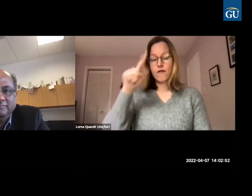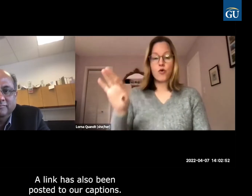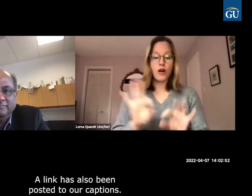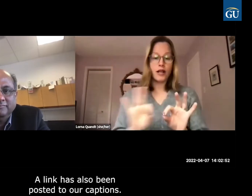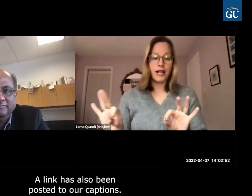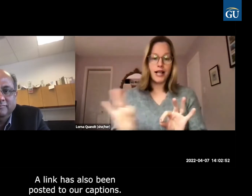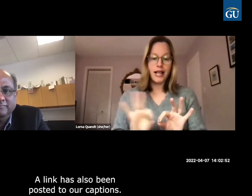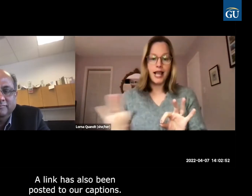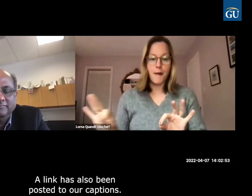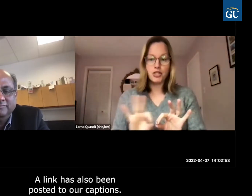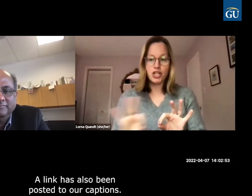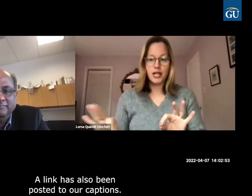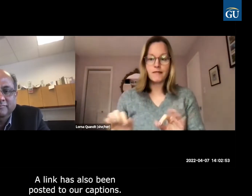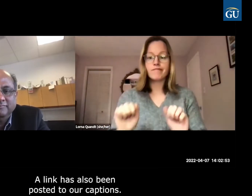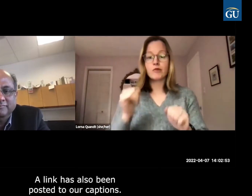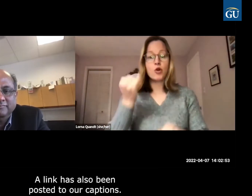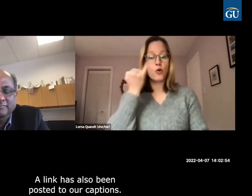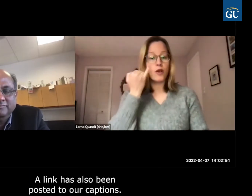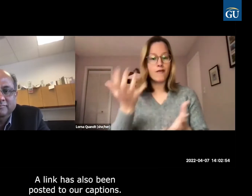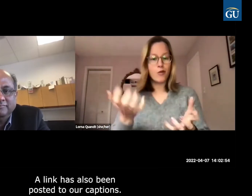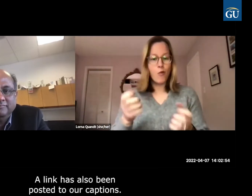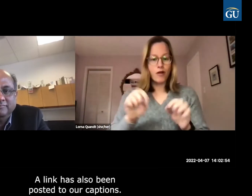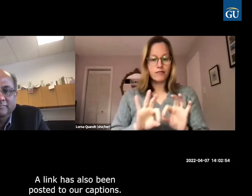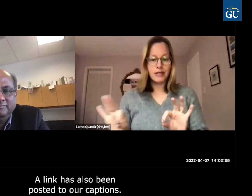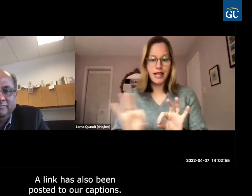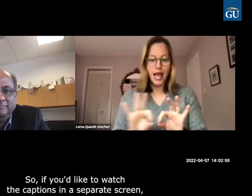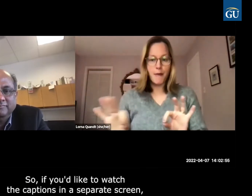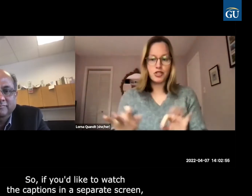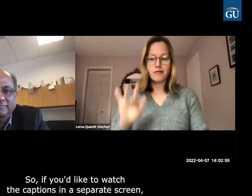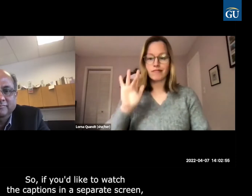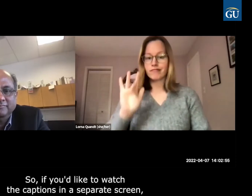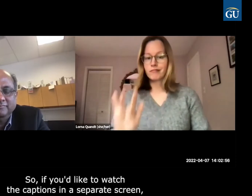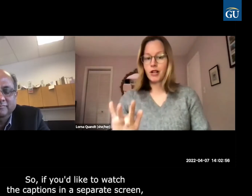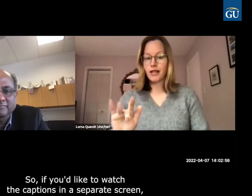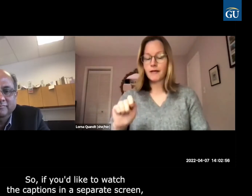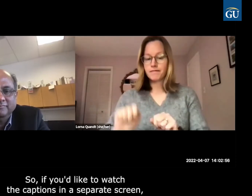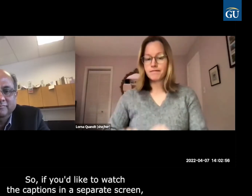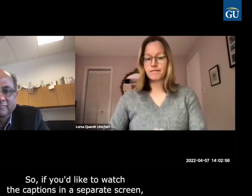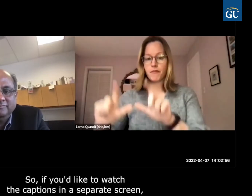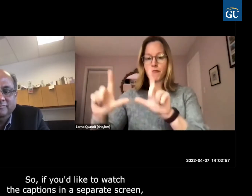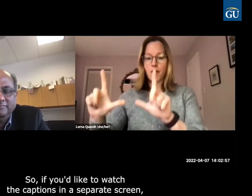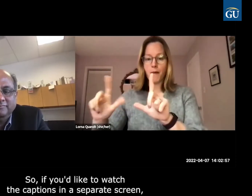a link has also been posted to our